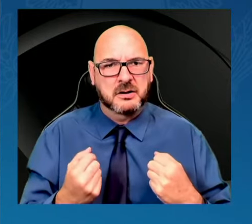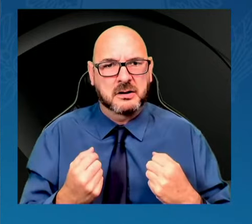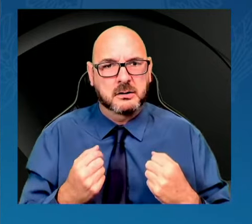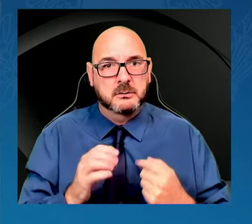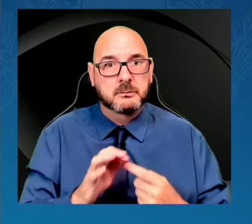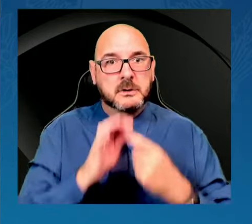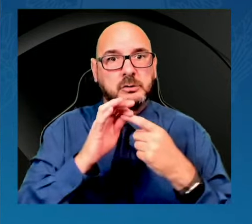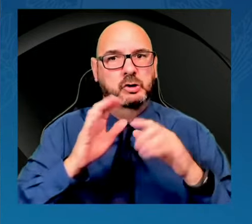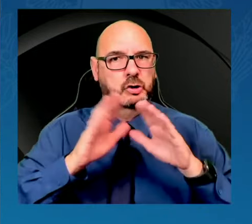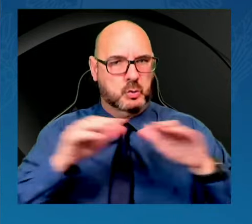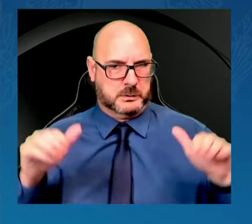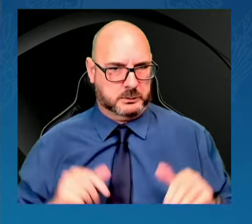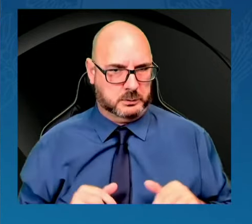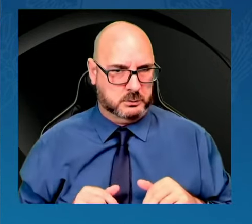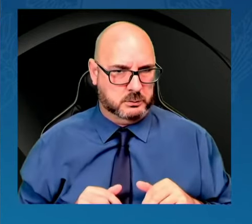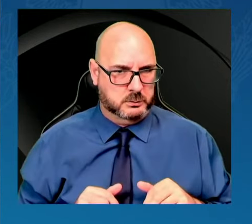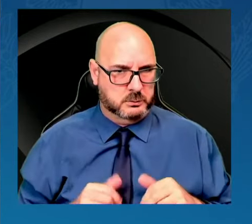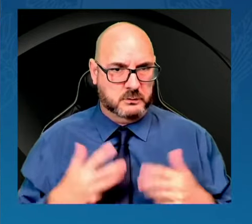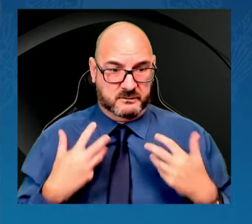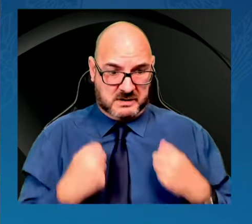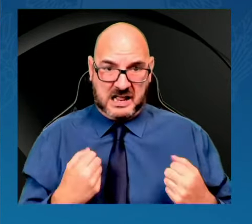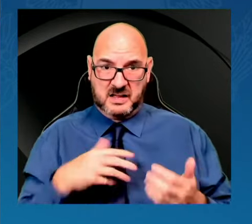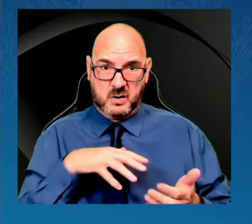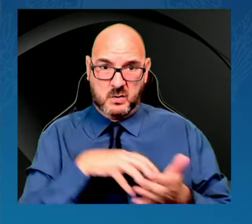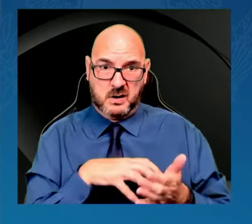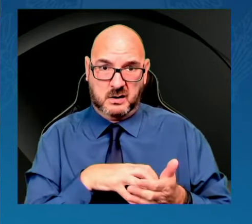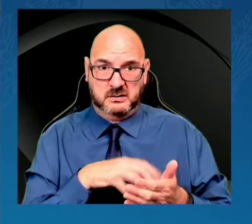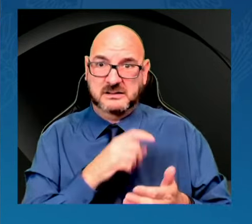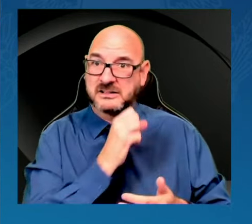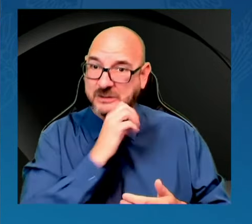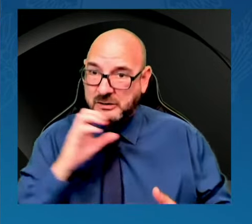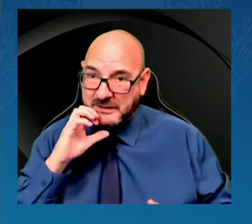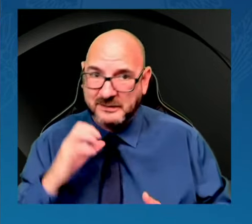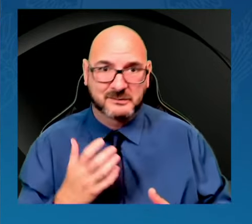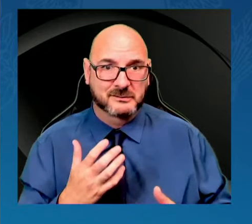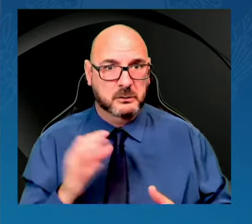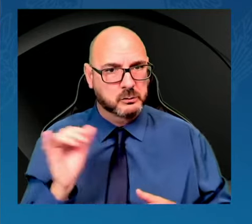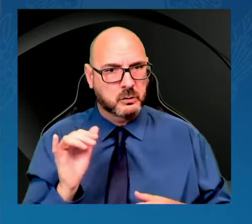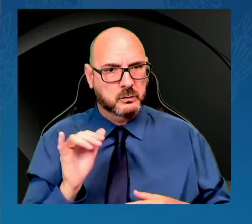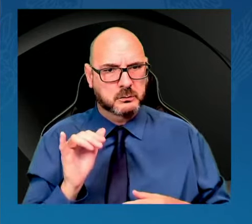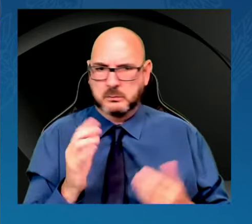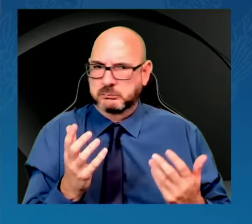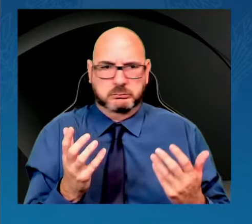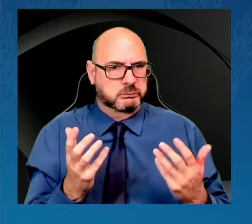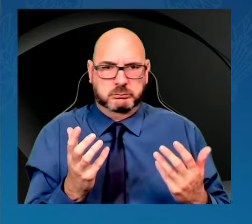seniors, but also that the nature of it is such that it also impacts learning ability.